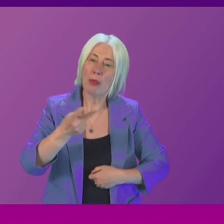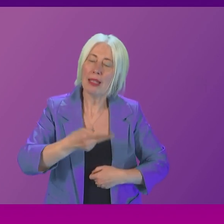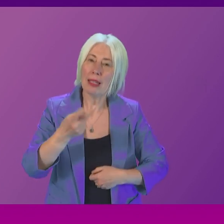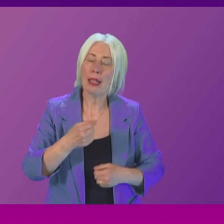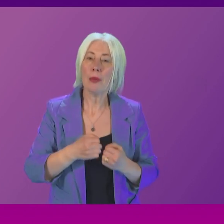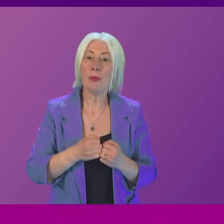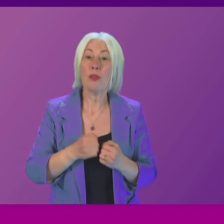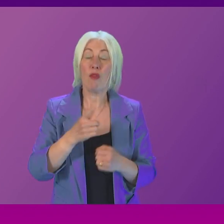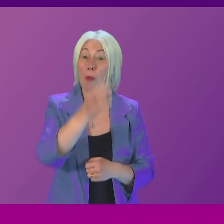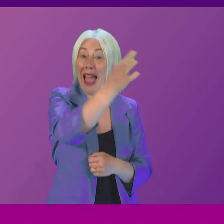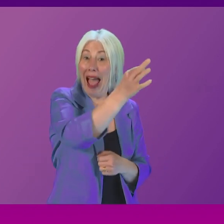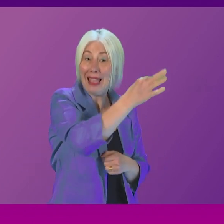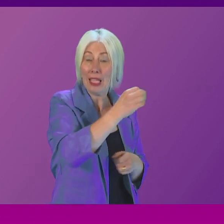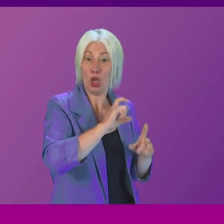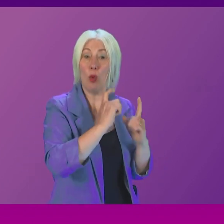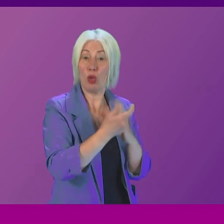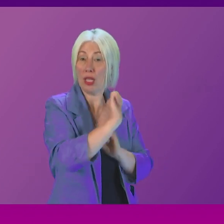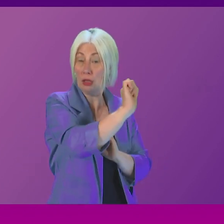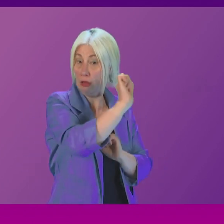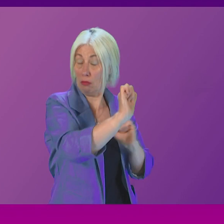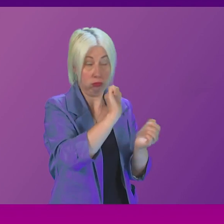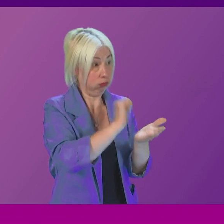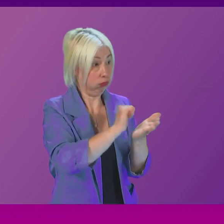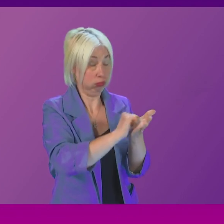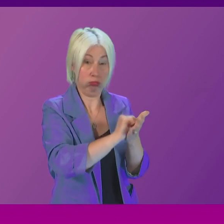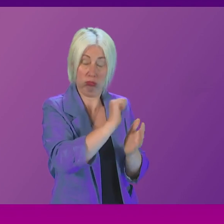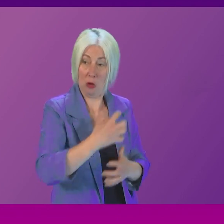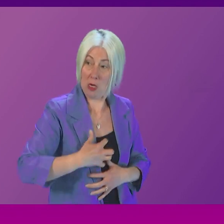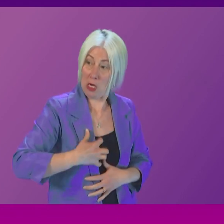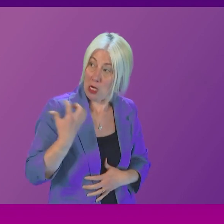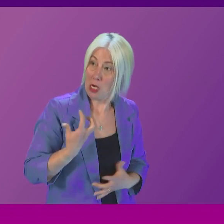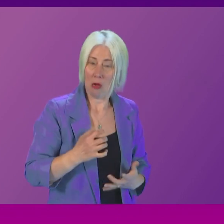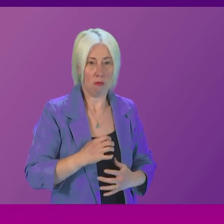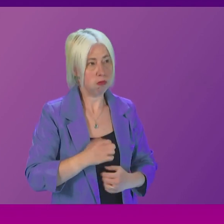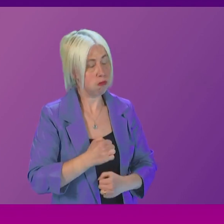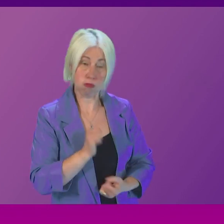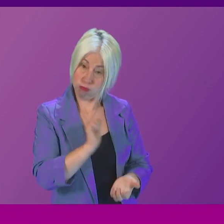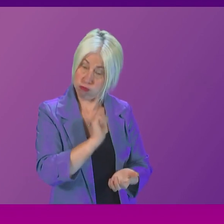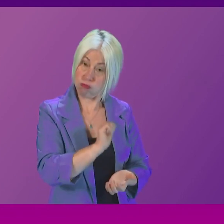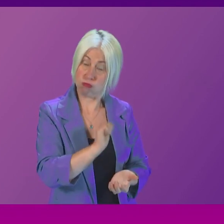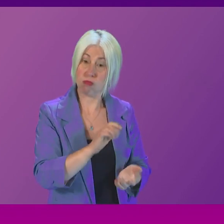island communities, who, of course, feel anger and frustration in relation to the latest